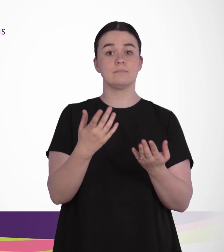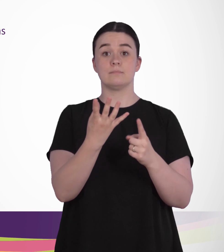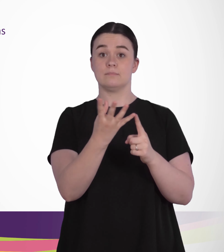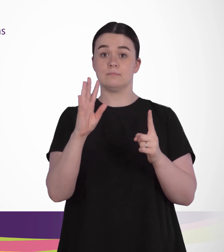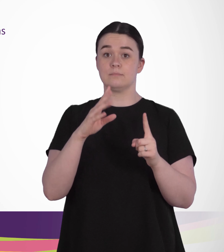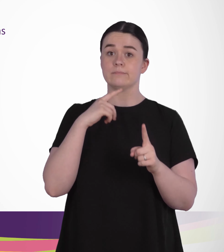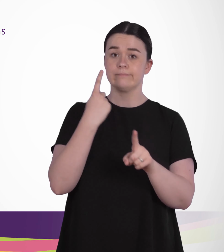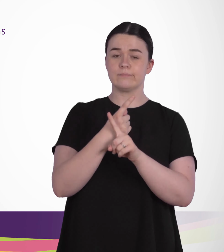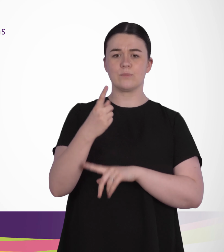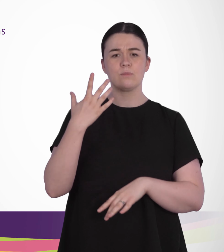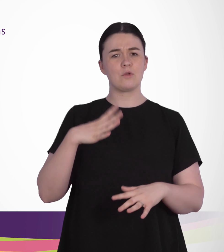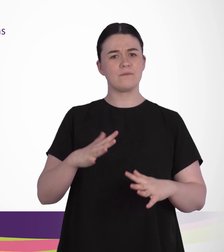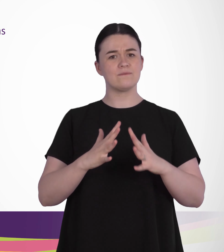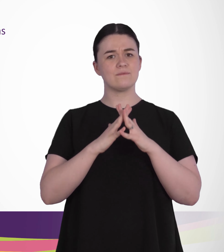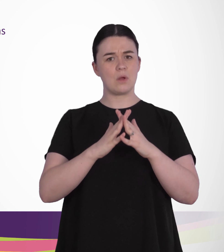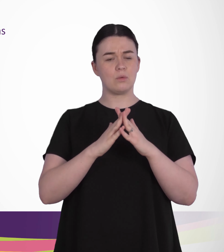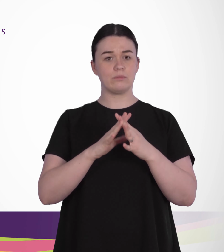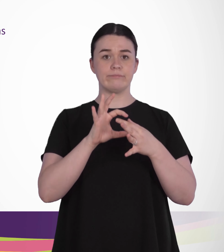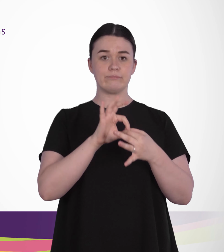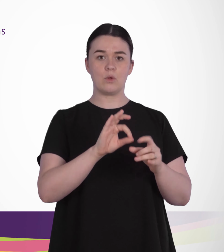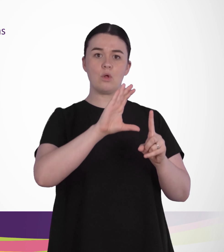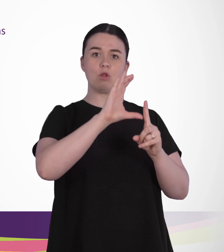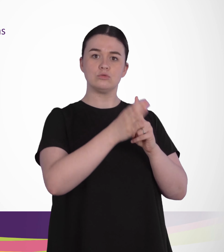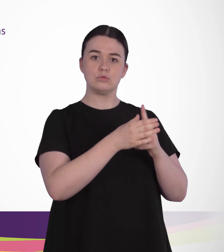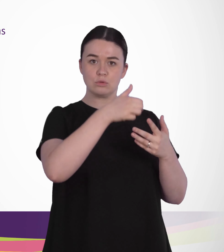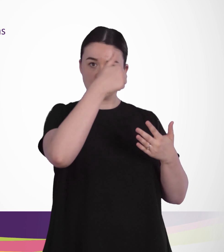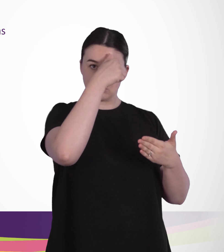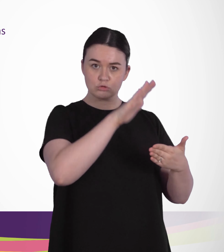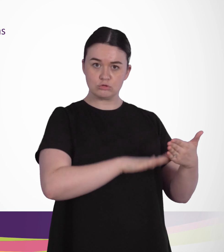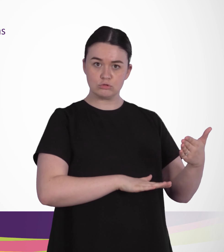stakeholders wanted the value of cultural knowledge,